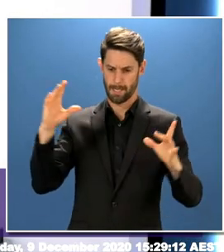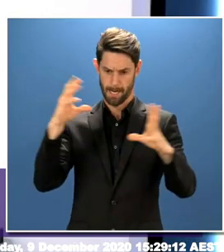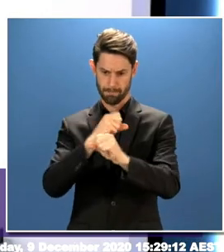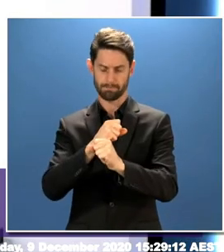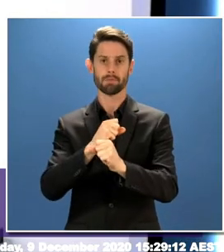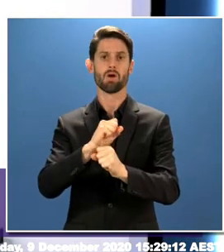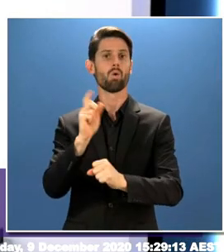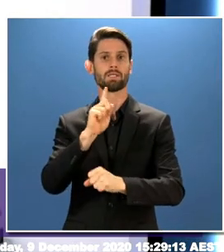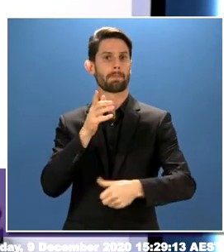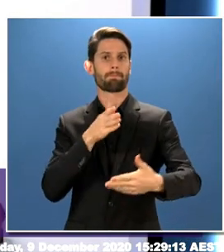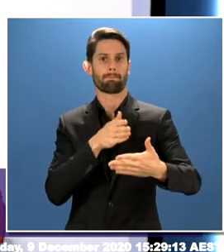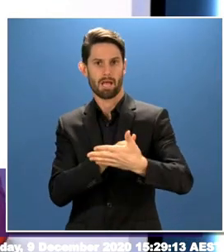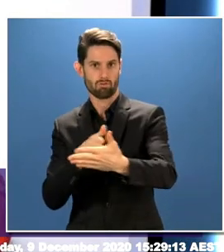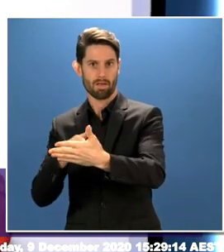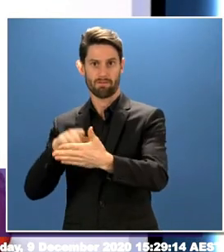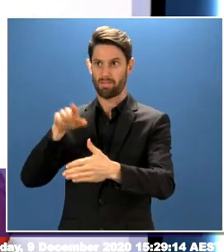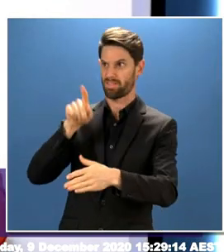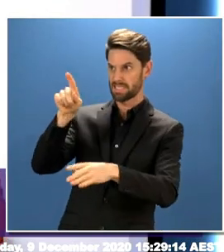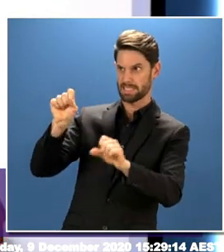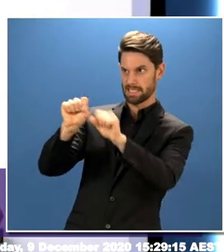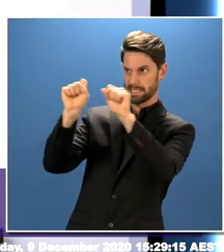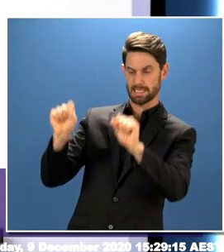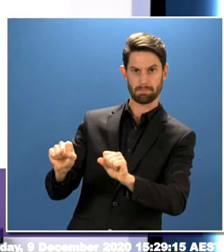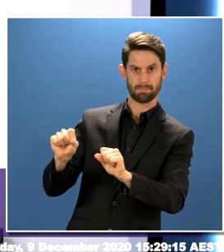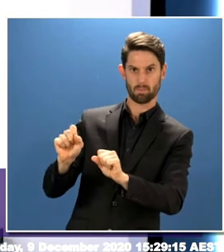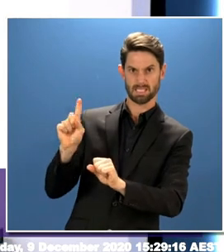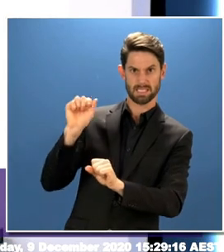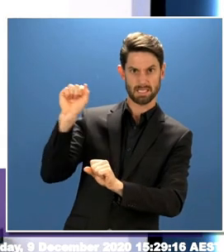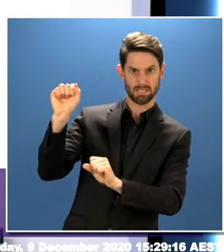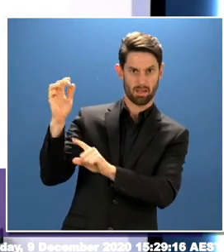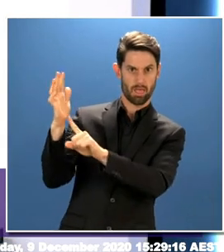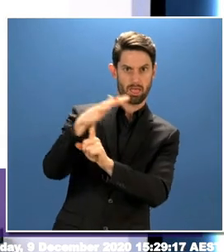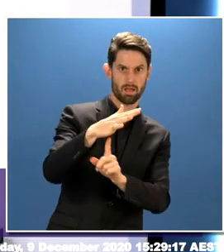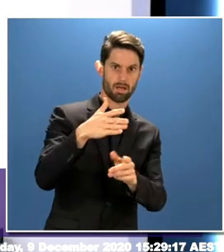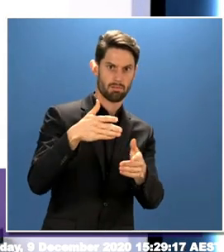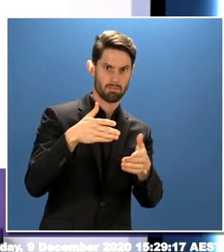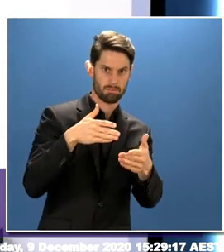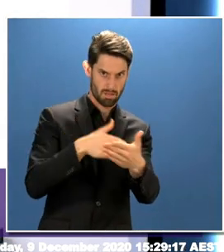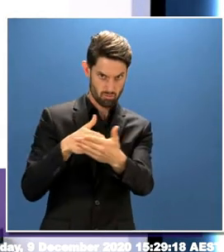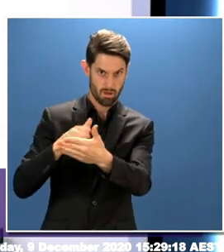systems-based approach and you've also looked at those barriers that arise from